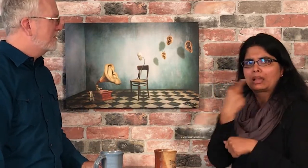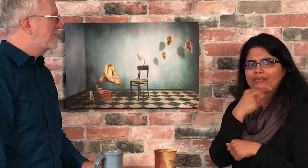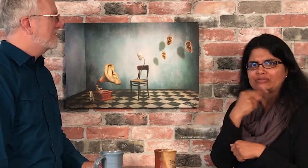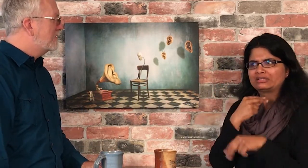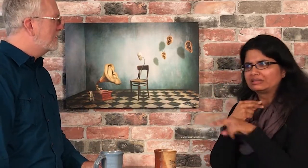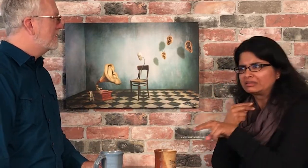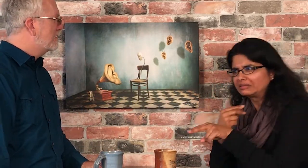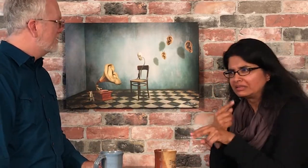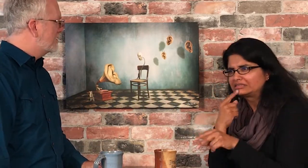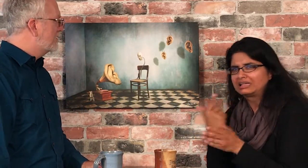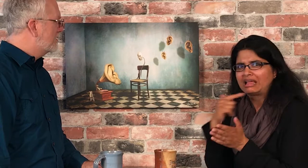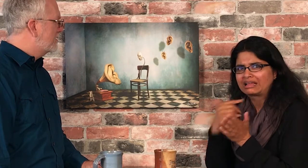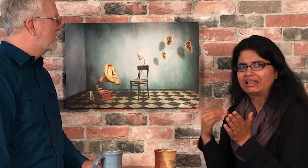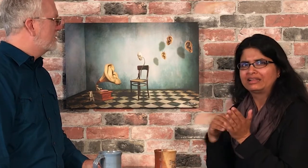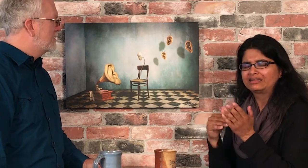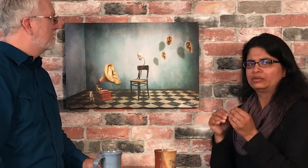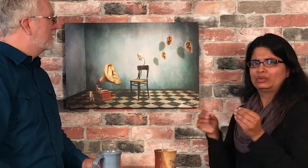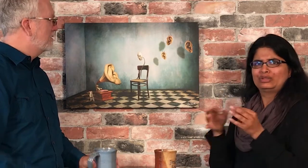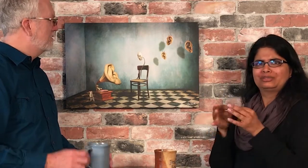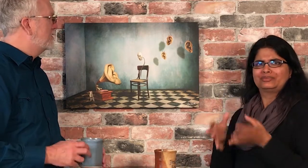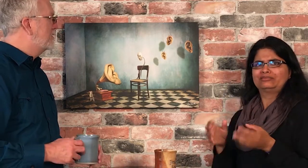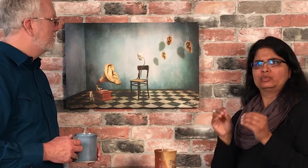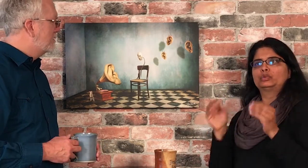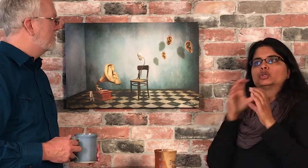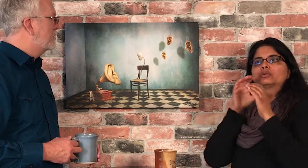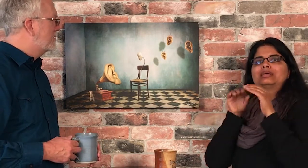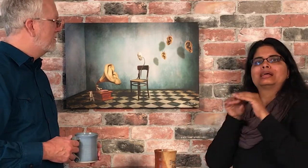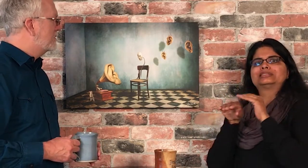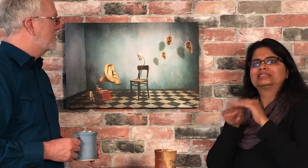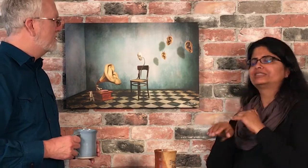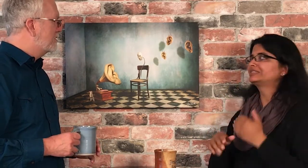"Can you say that again?" No interpreter. No communication access.